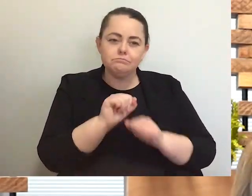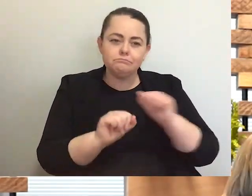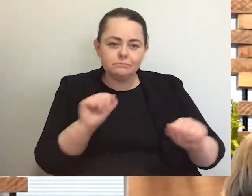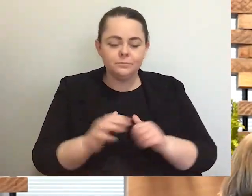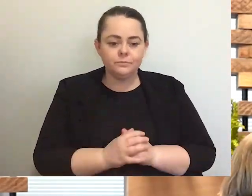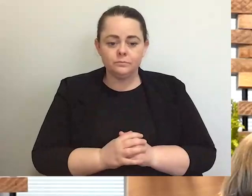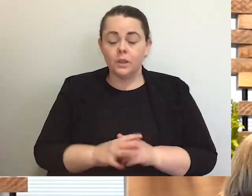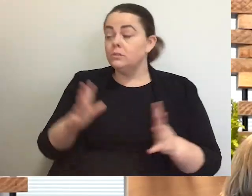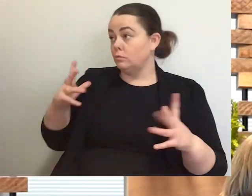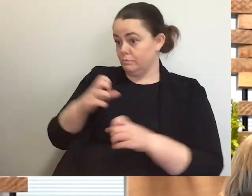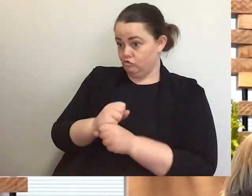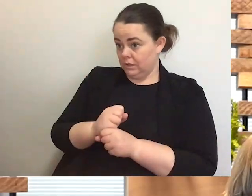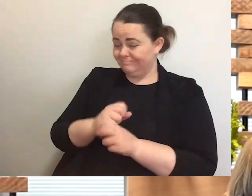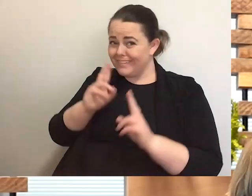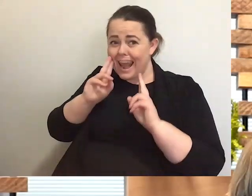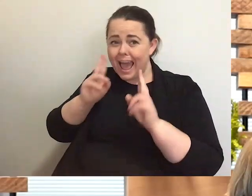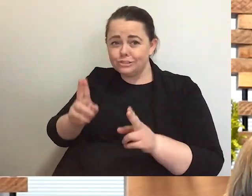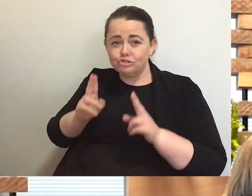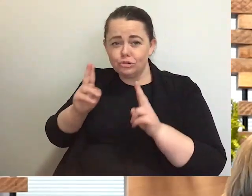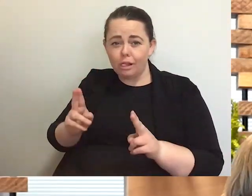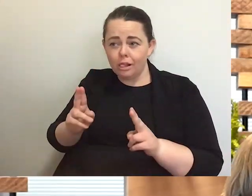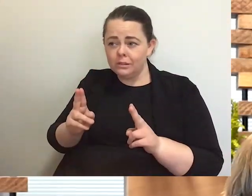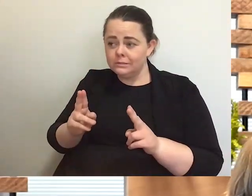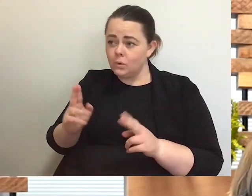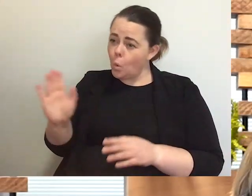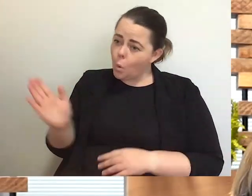It's going to happen to every woman at some stage,